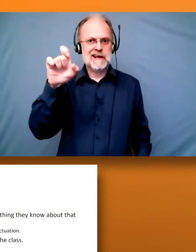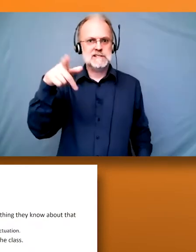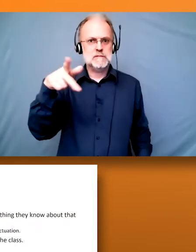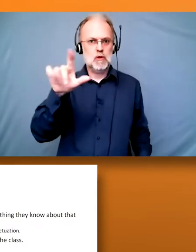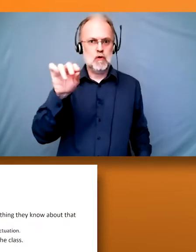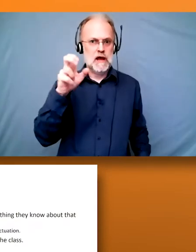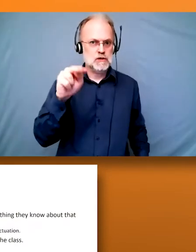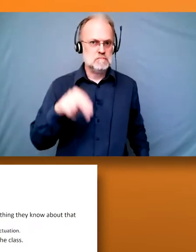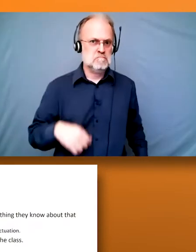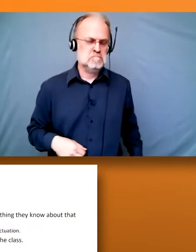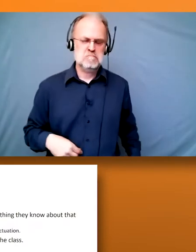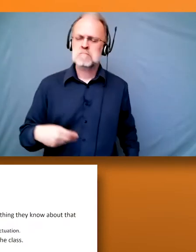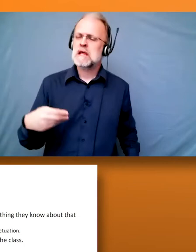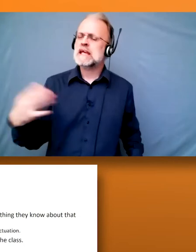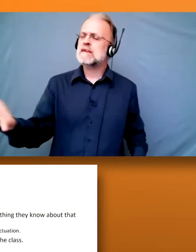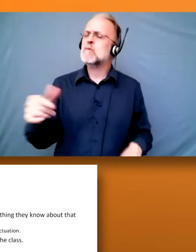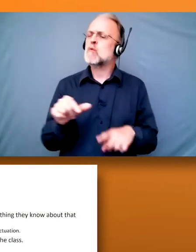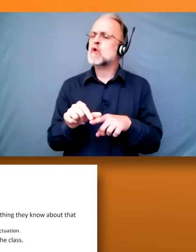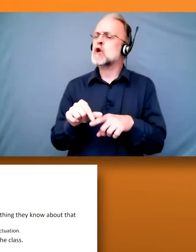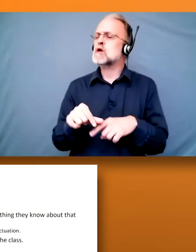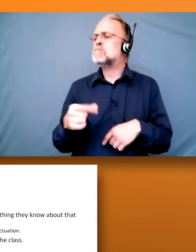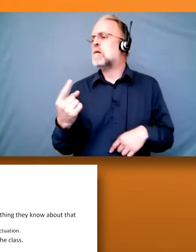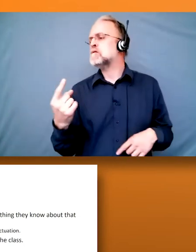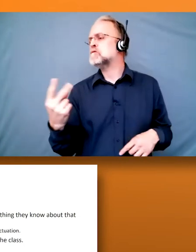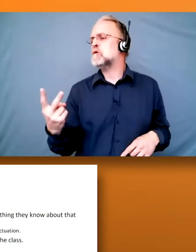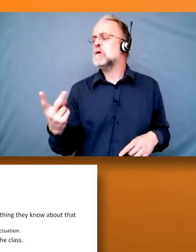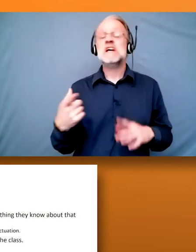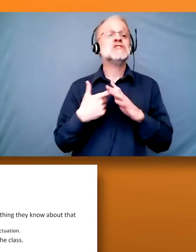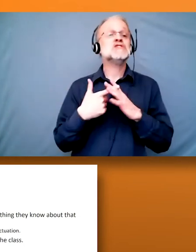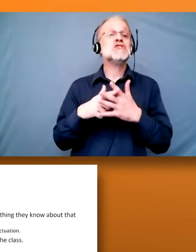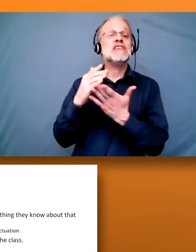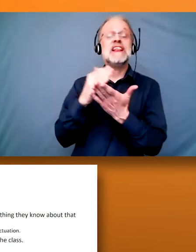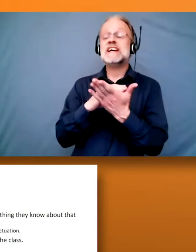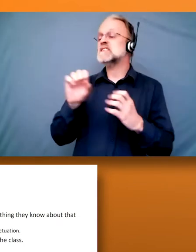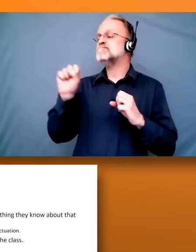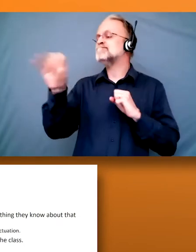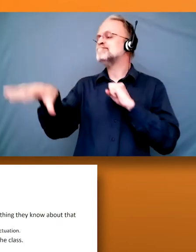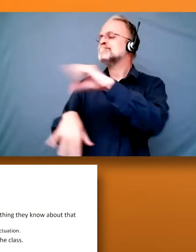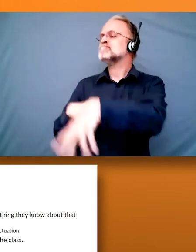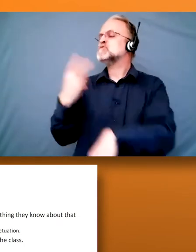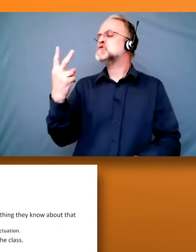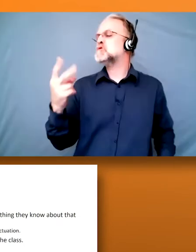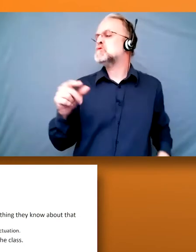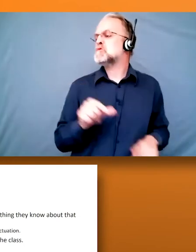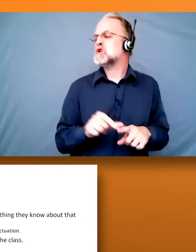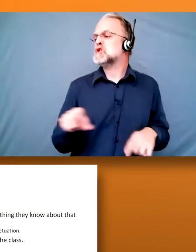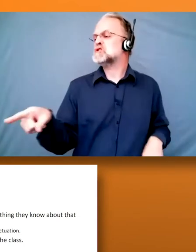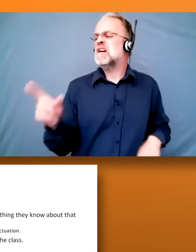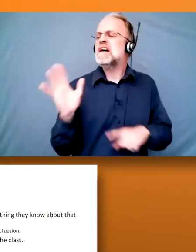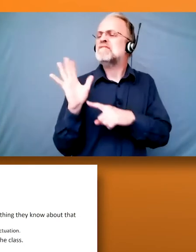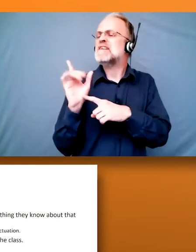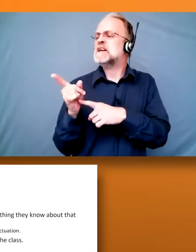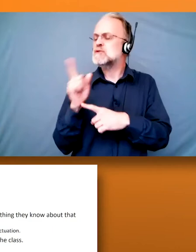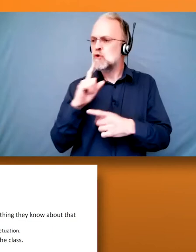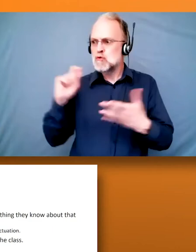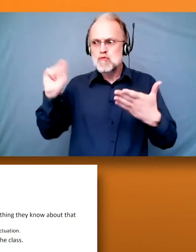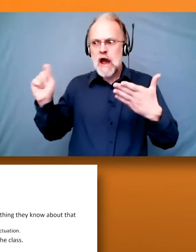So you can give students a word or two that, you know, let's say you're starting a lesson and you just give them two words from your lesson and give them 5 minutes to write everything